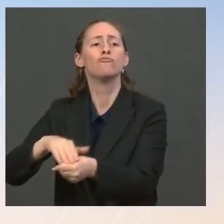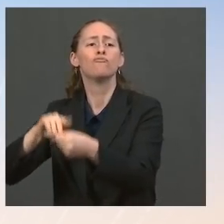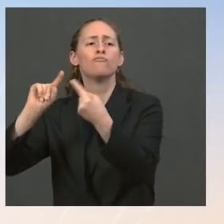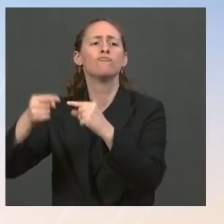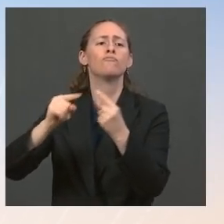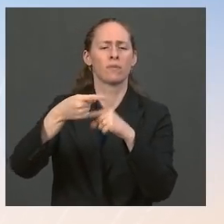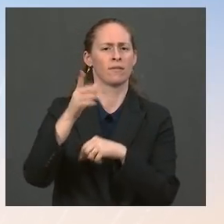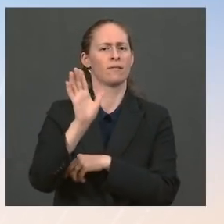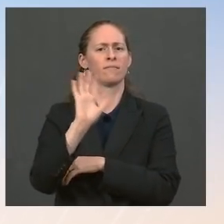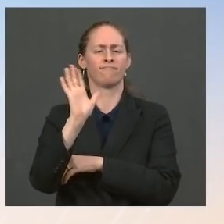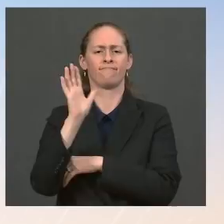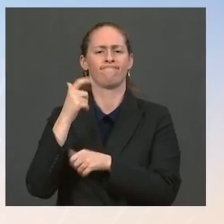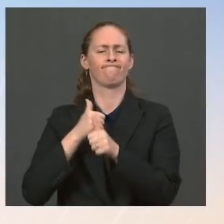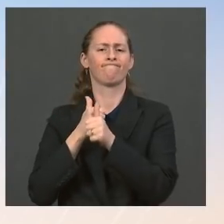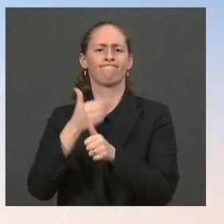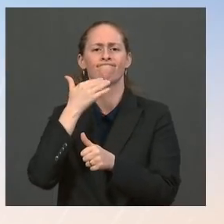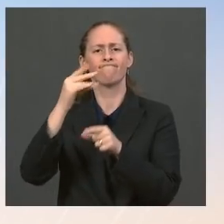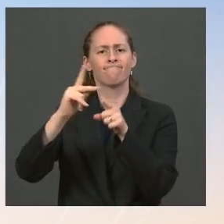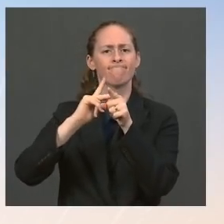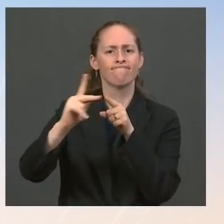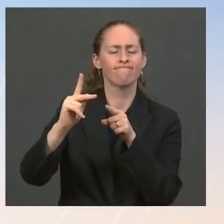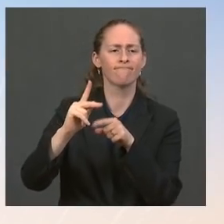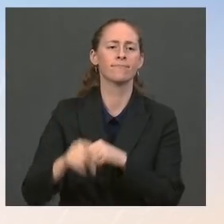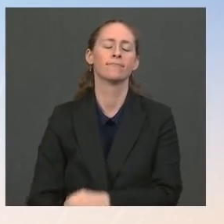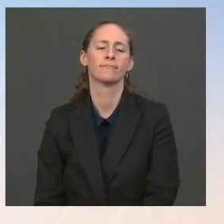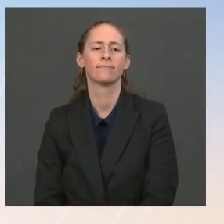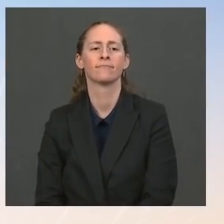Now I would like to turn to our operational response.